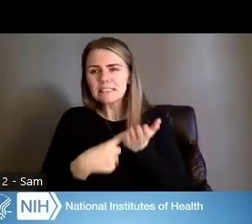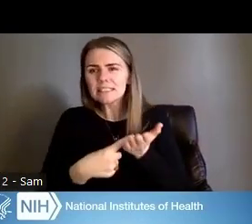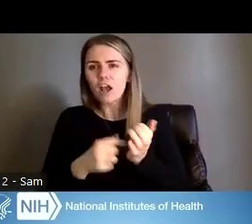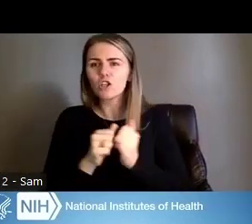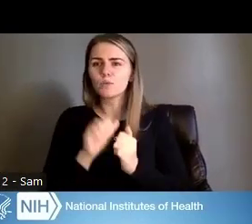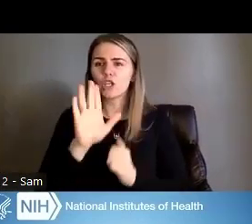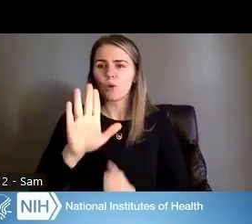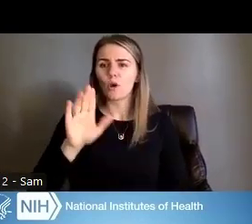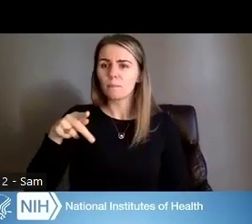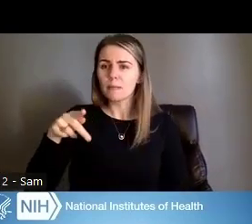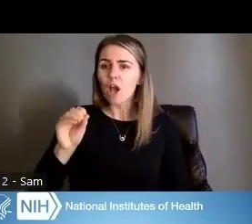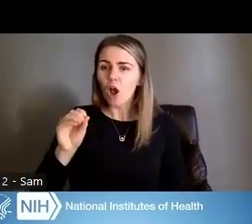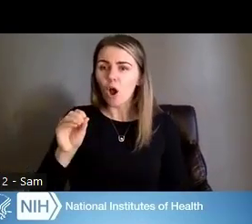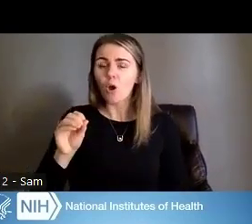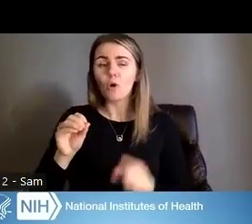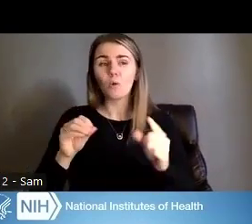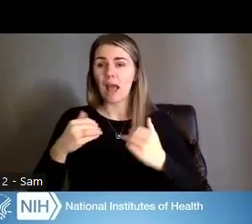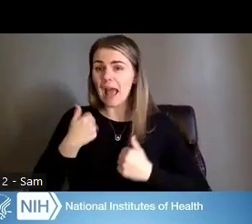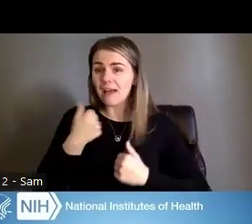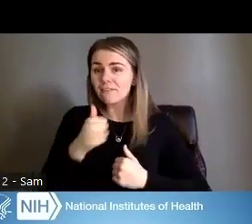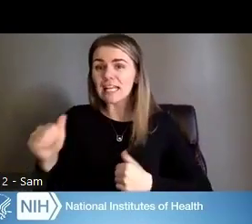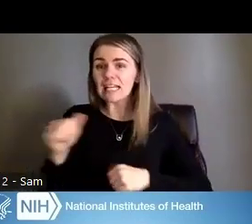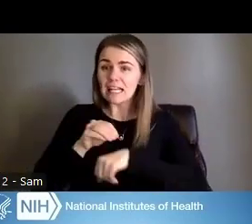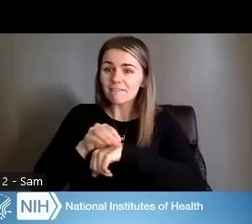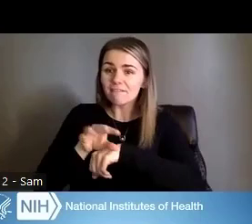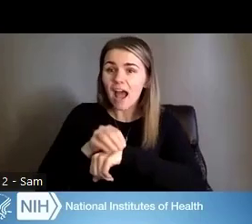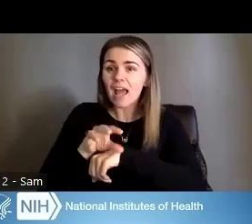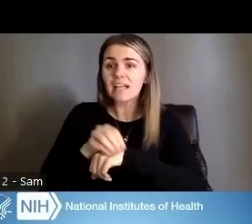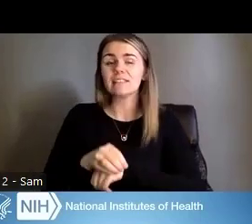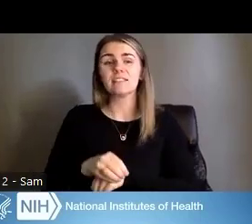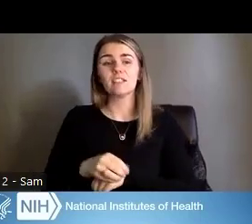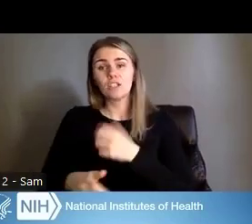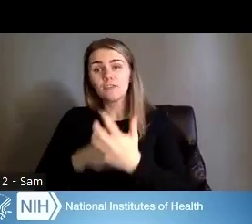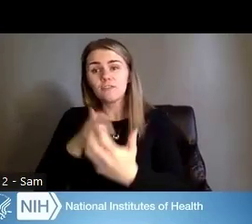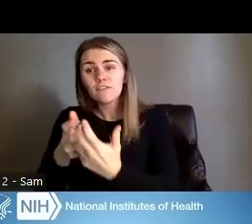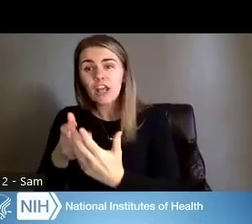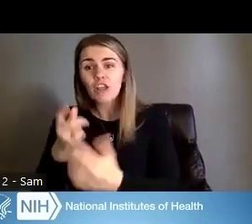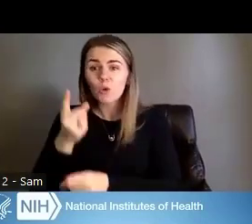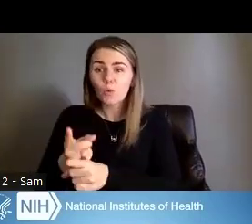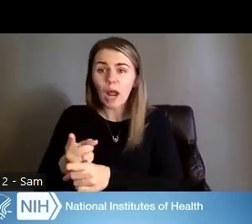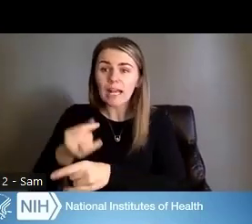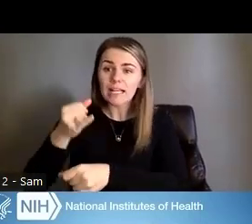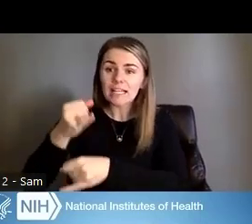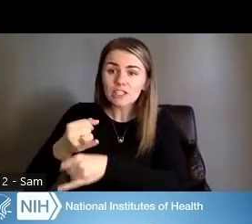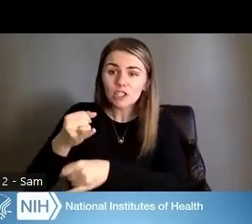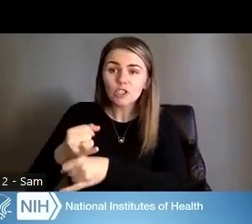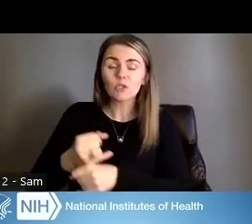Is it going to the right study section? Is it going to the right institute? Do you need to change your aims a little bit?